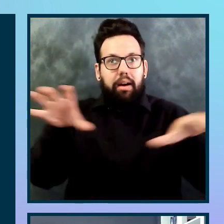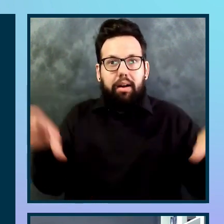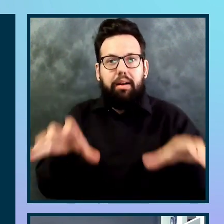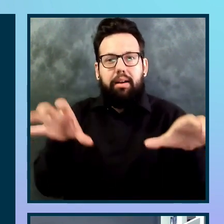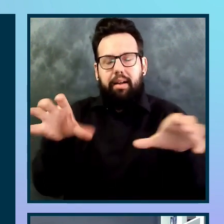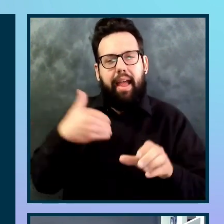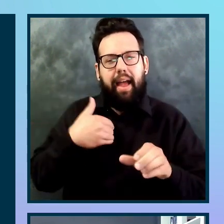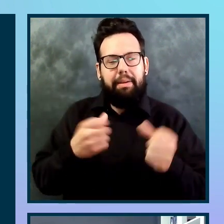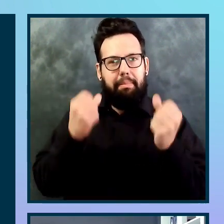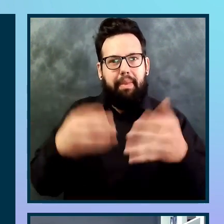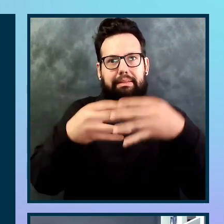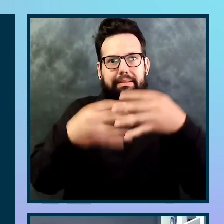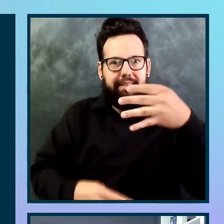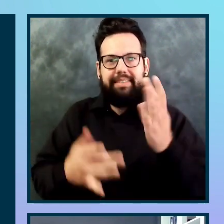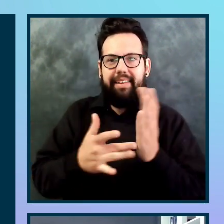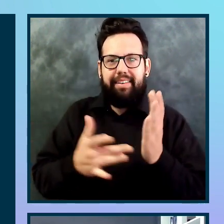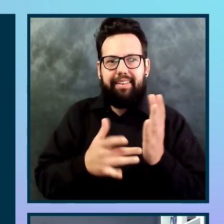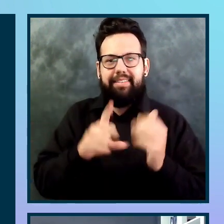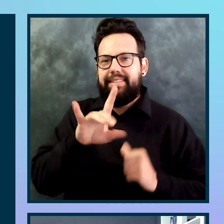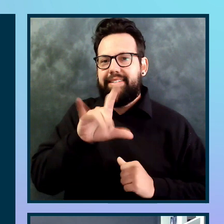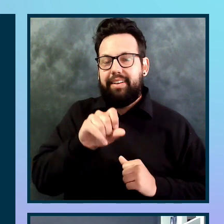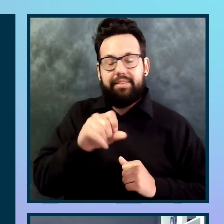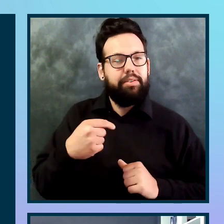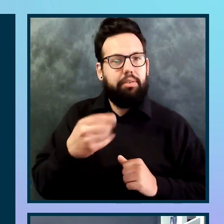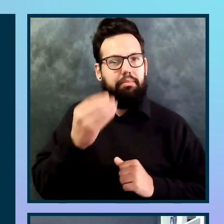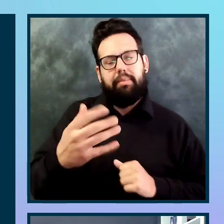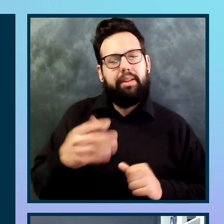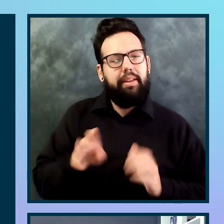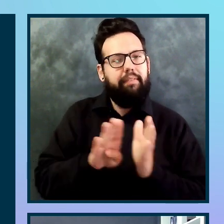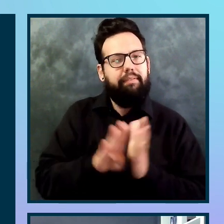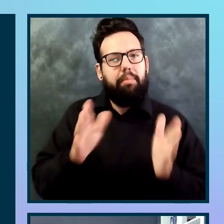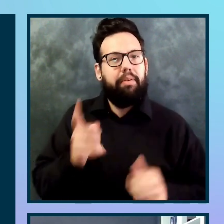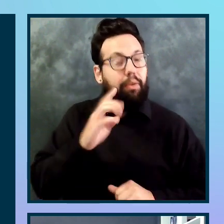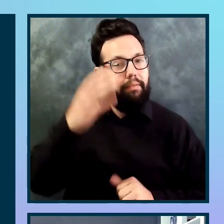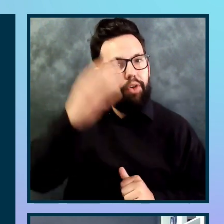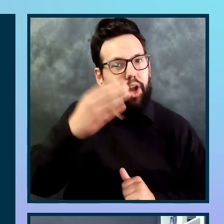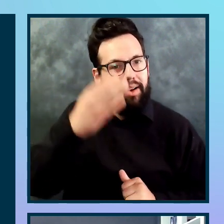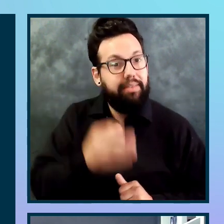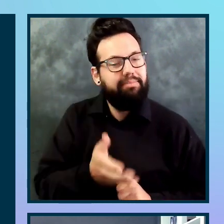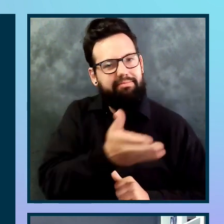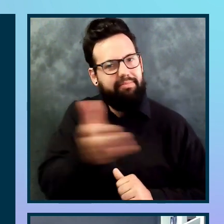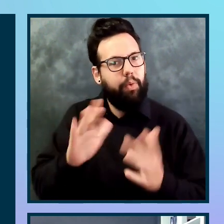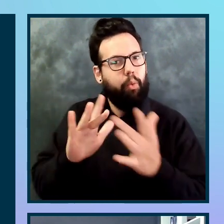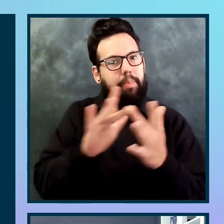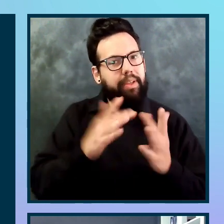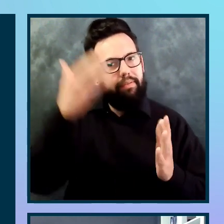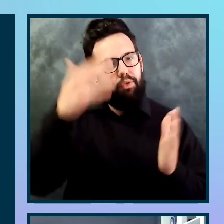So as a front front-end developer myself, when I look at this, I start considering what is hidden